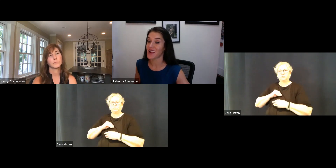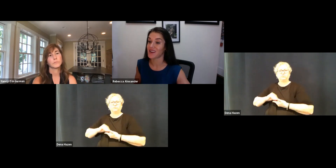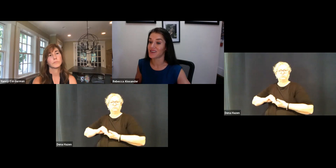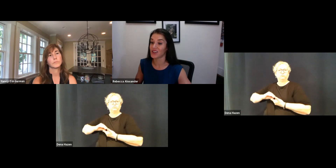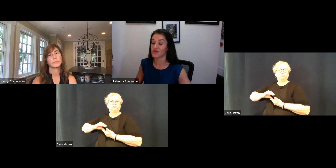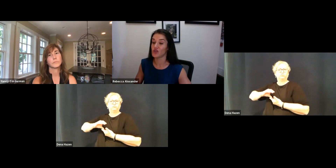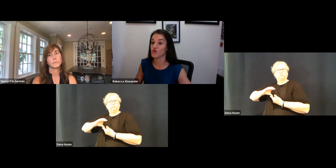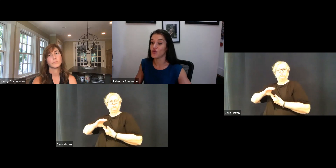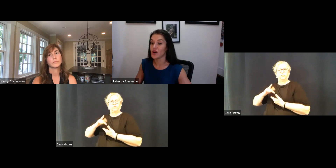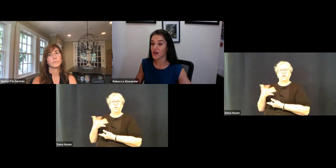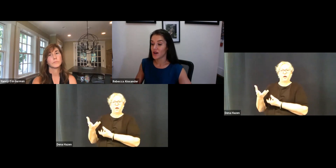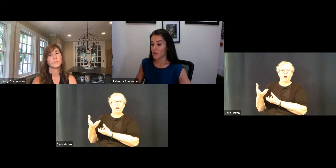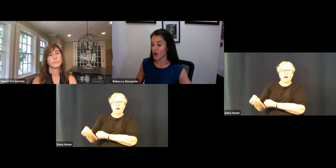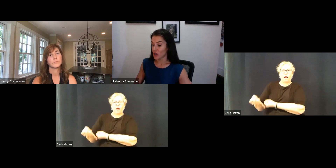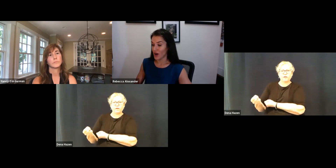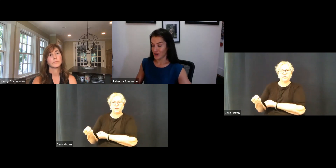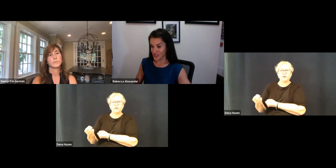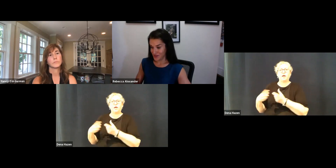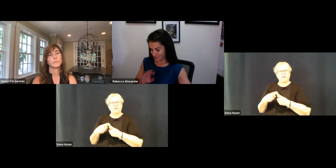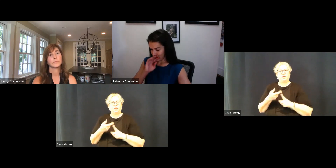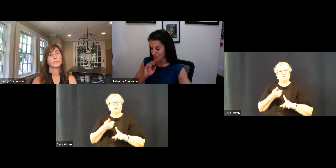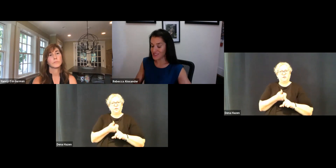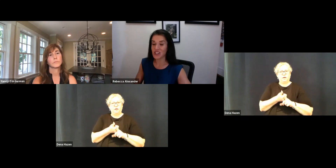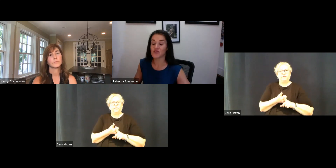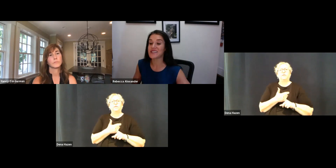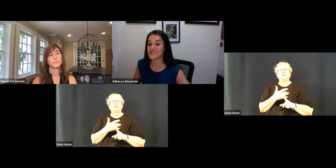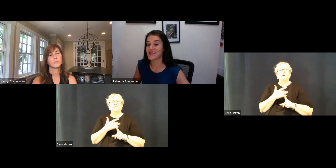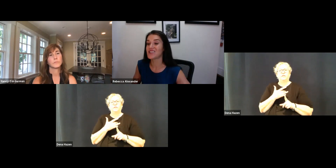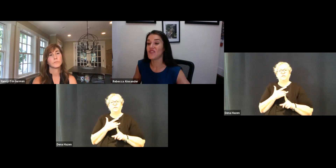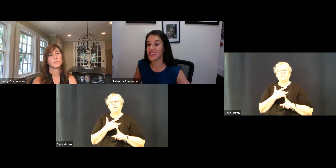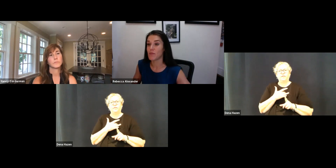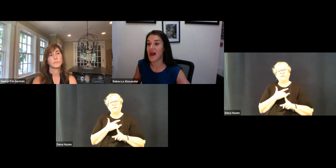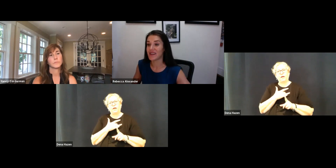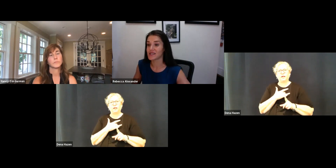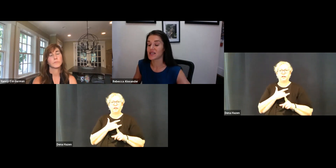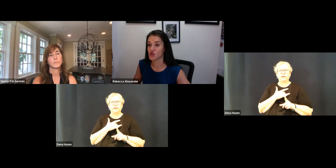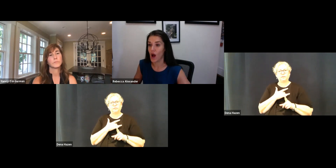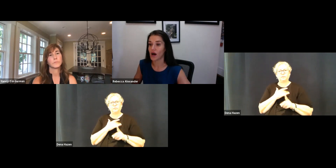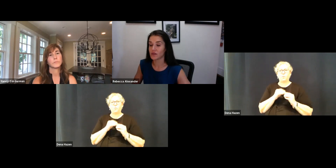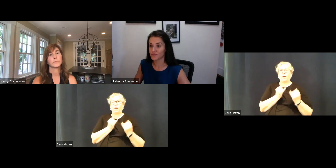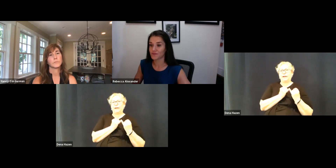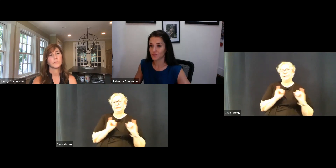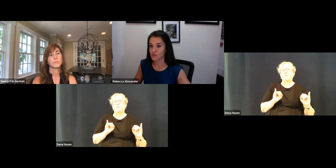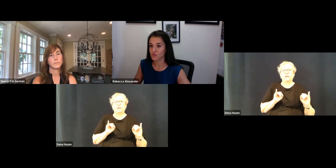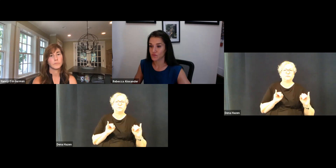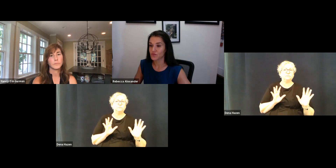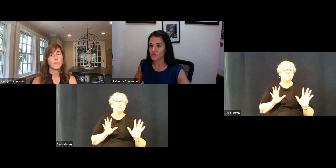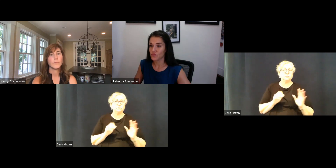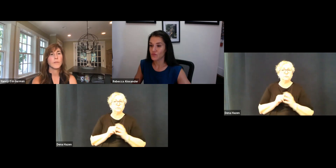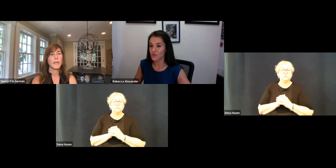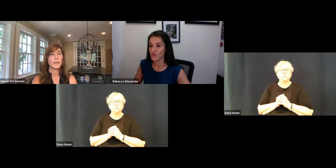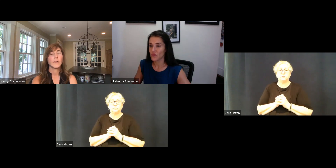and give you a greater sense of independence as well.